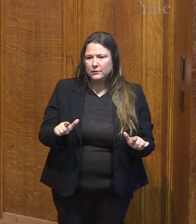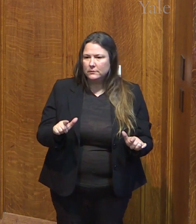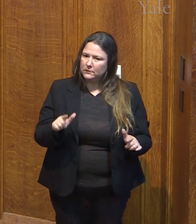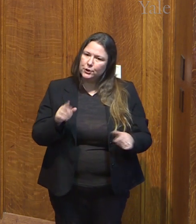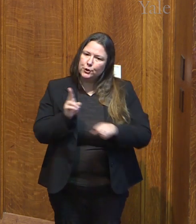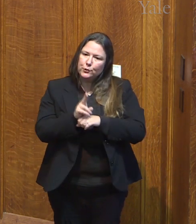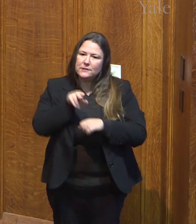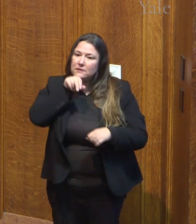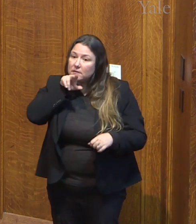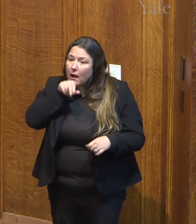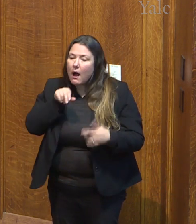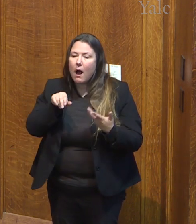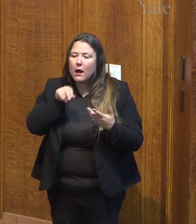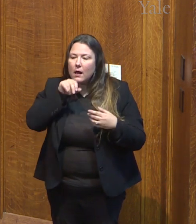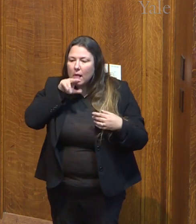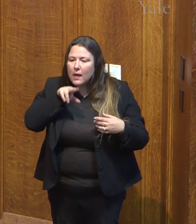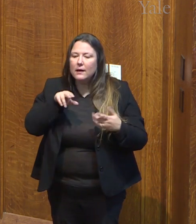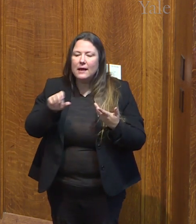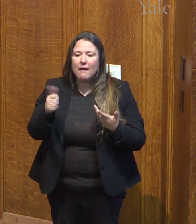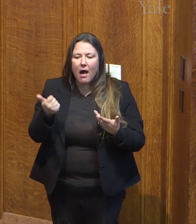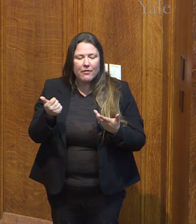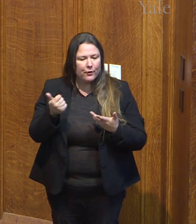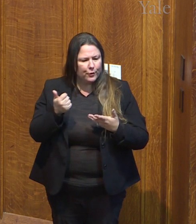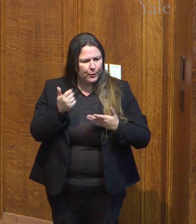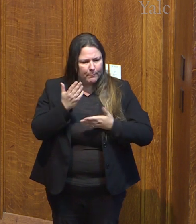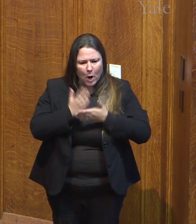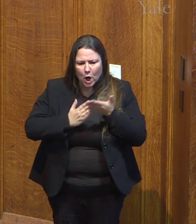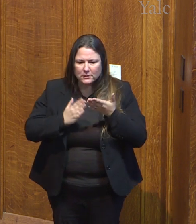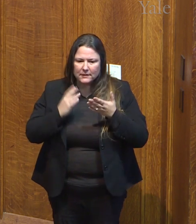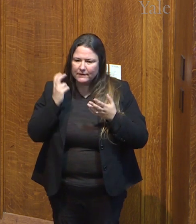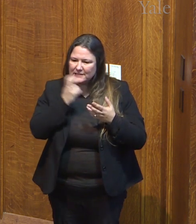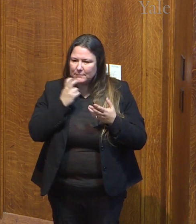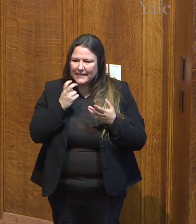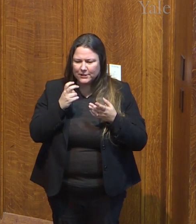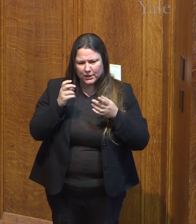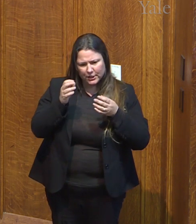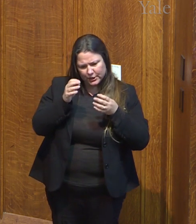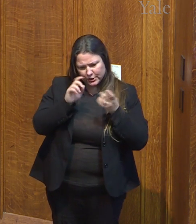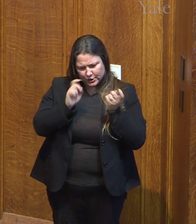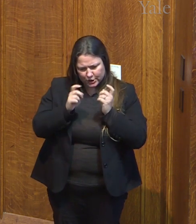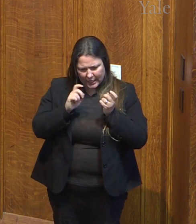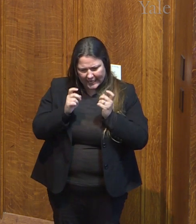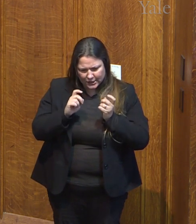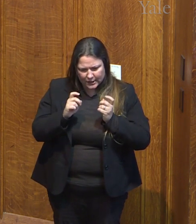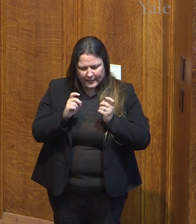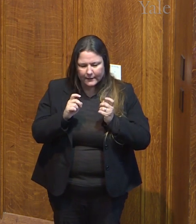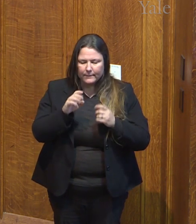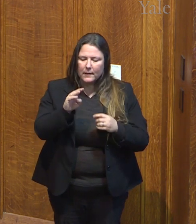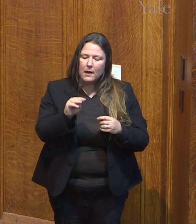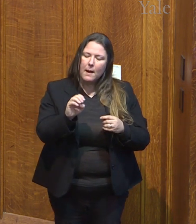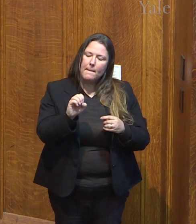and other organs of speech, arranging molecules in the air for the ear, but by the motion of hands